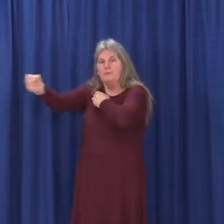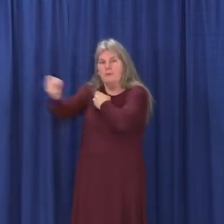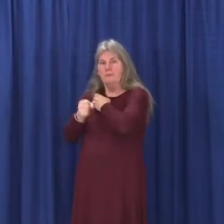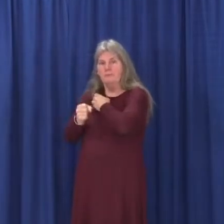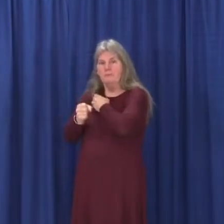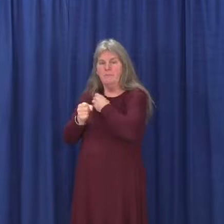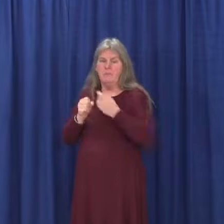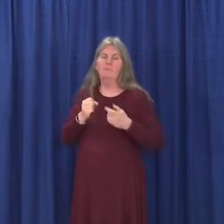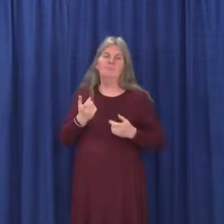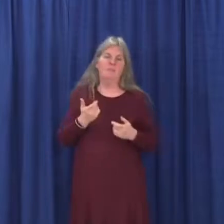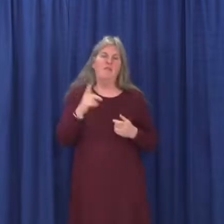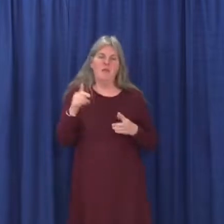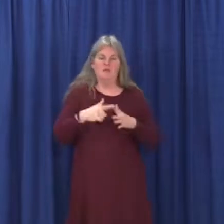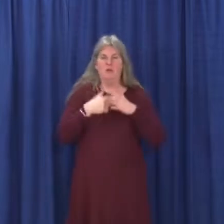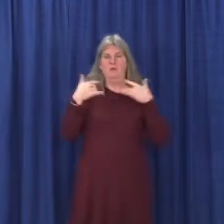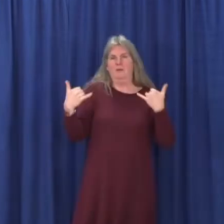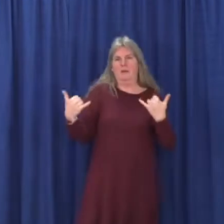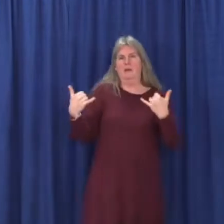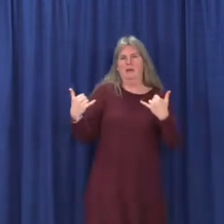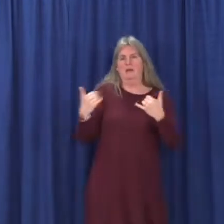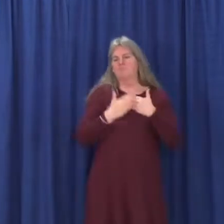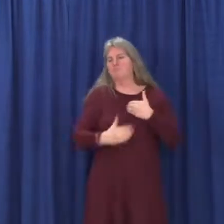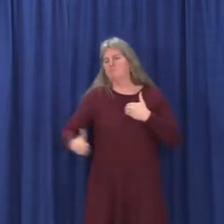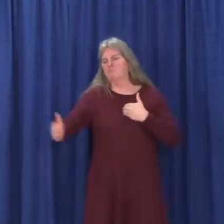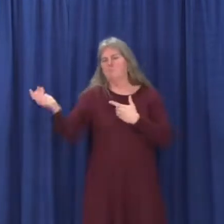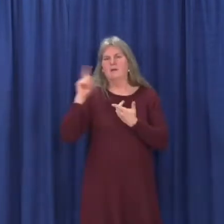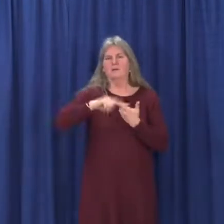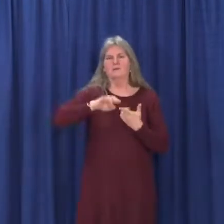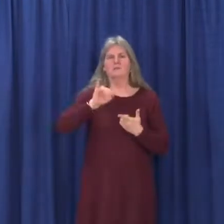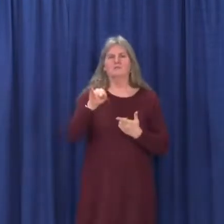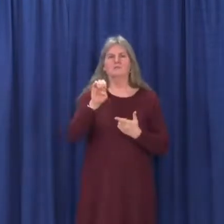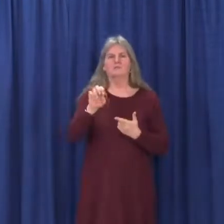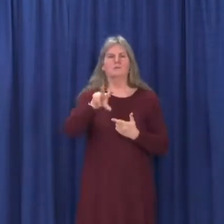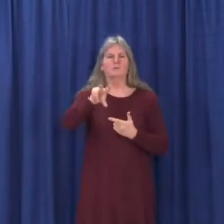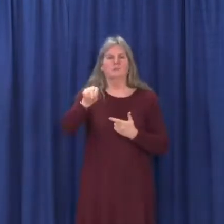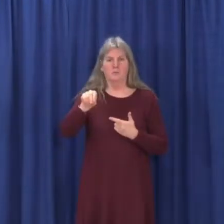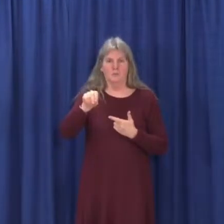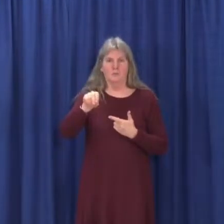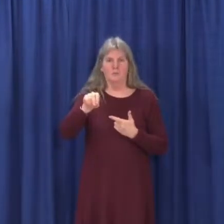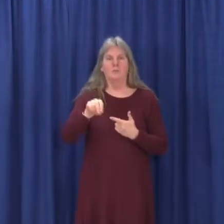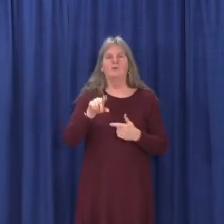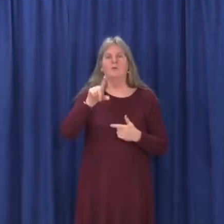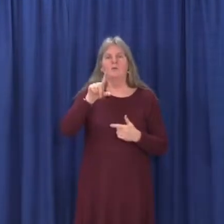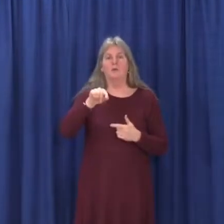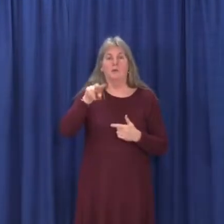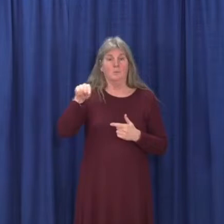immediately and will remain in place until June 30, 2022.